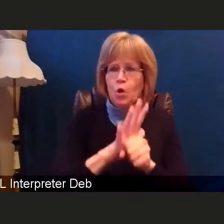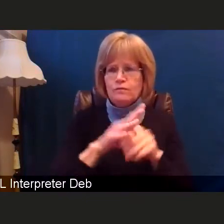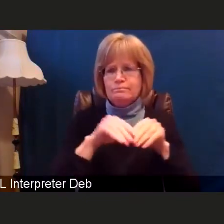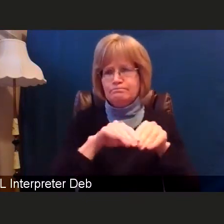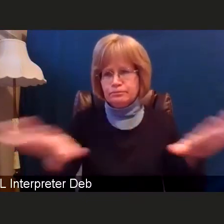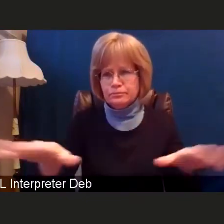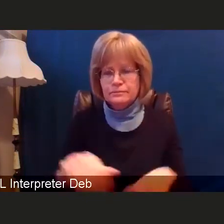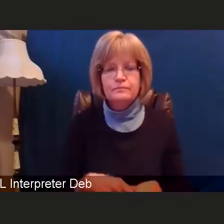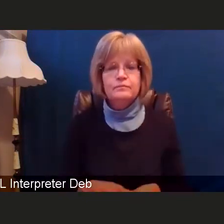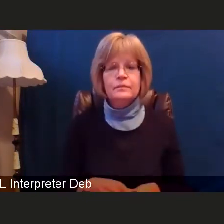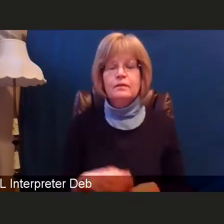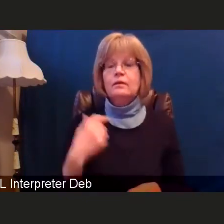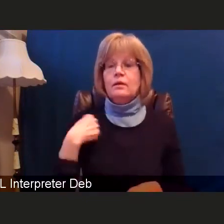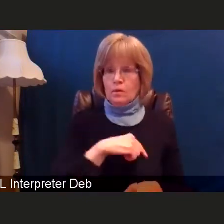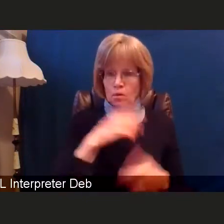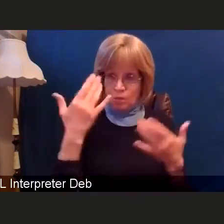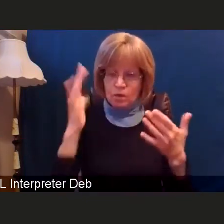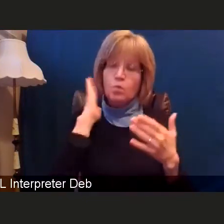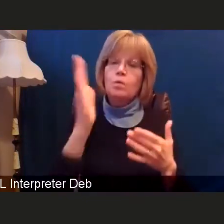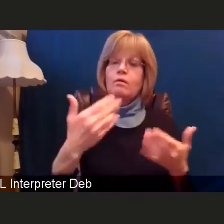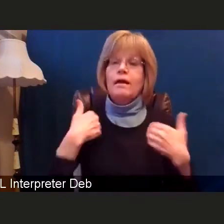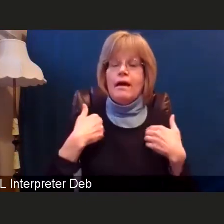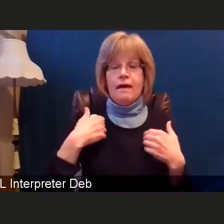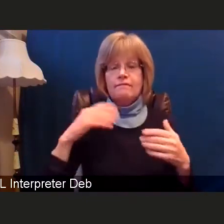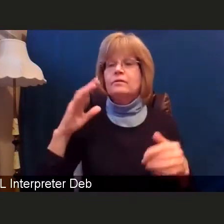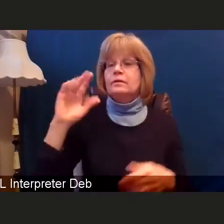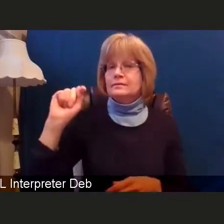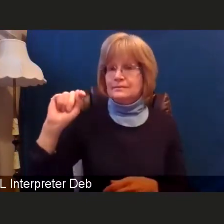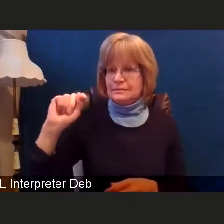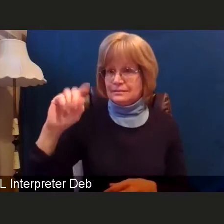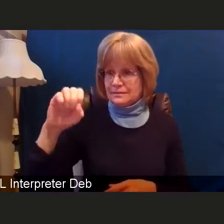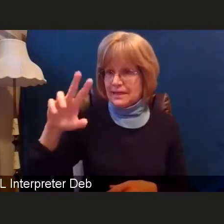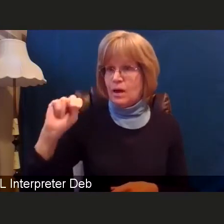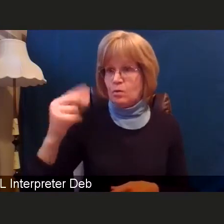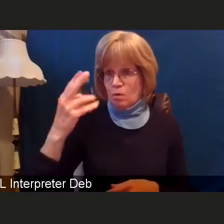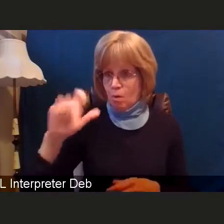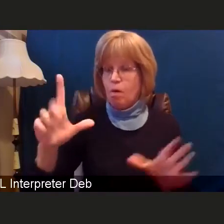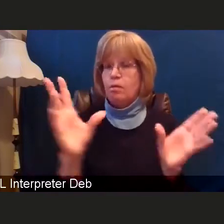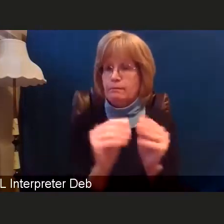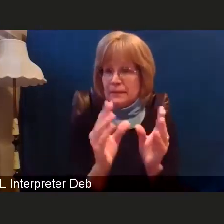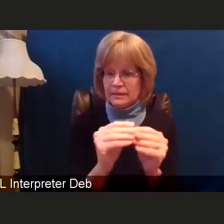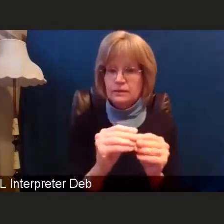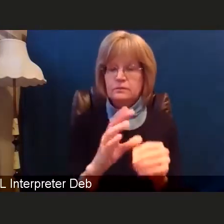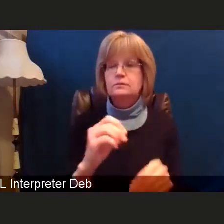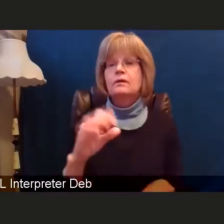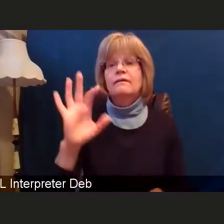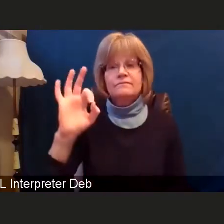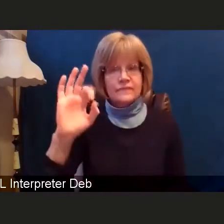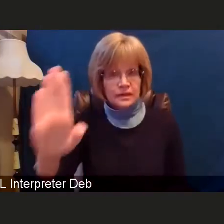like these Town Halls, through Facebook, you know, regular Facebook, our Facebook page,